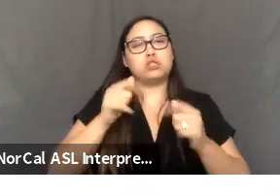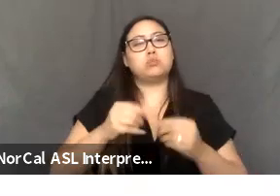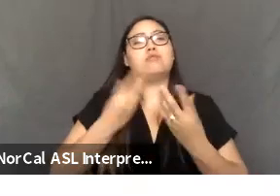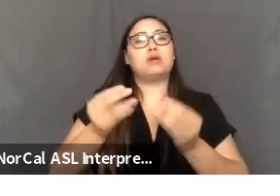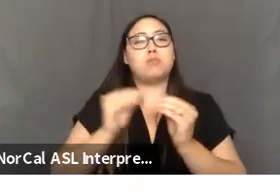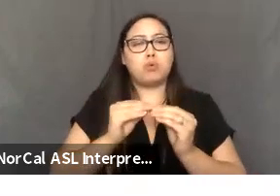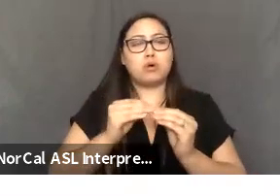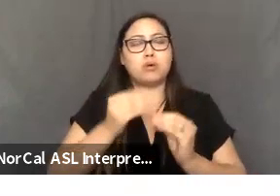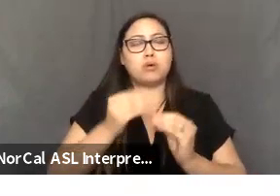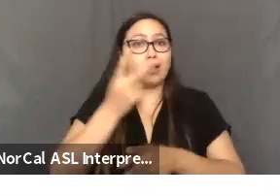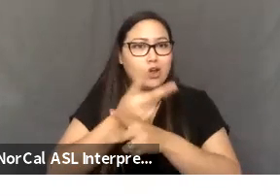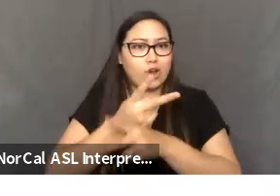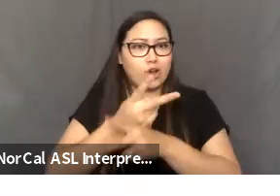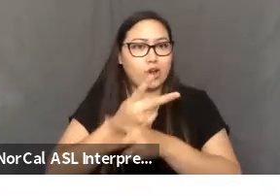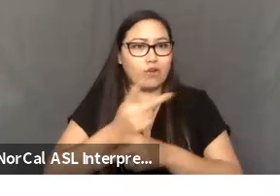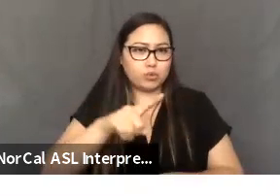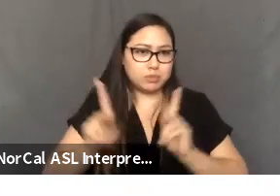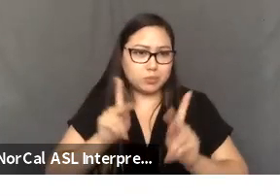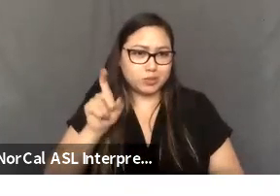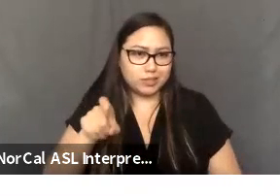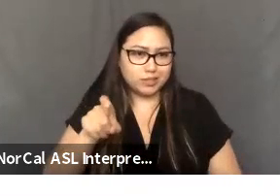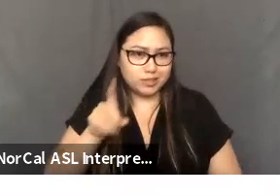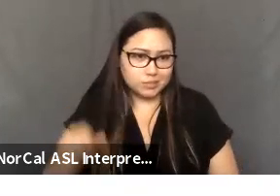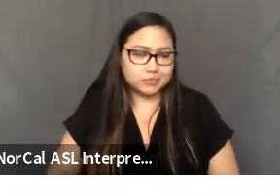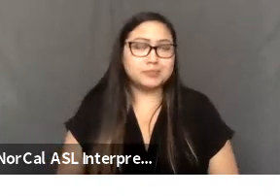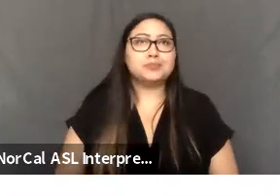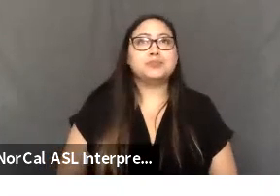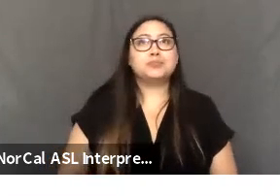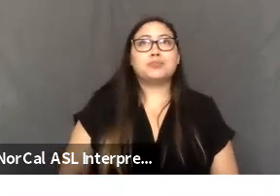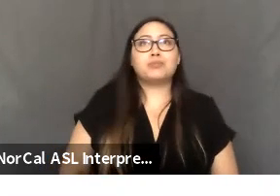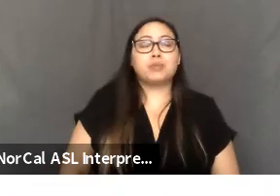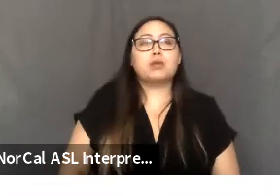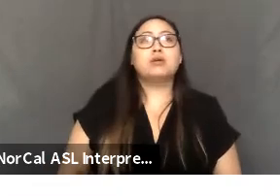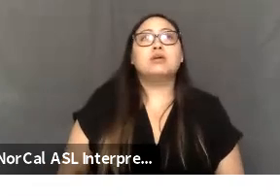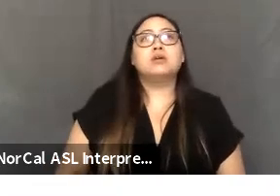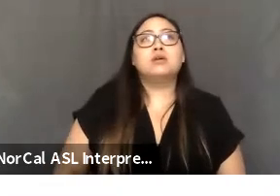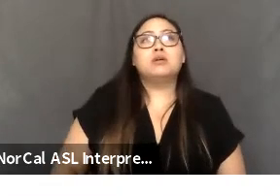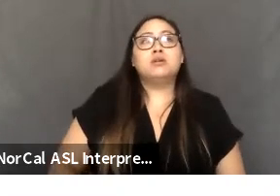As one ADA coordinator described... the feedback that we've received is that the patients are very